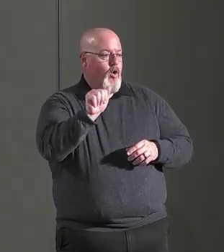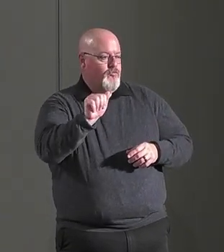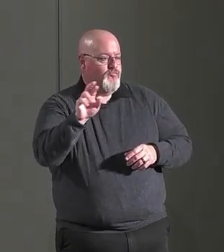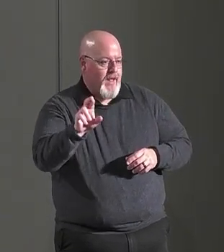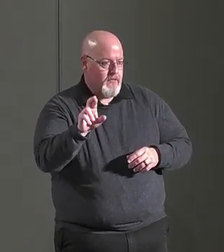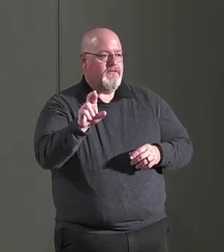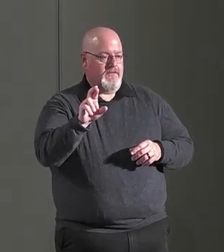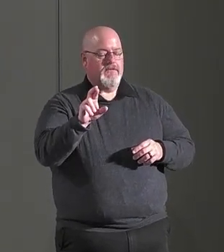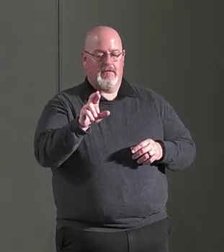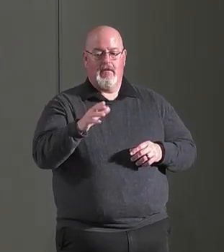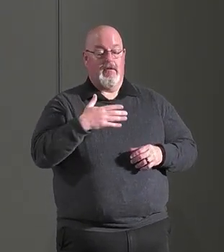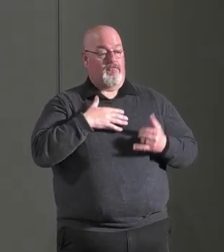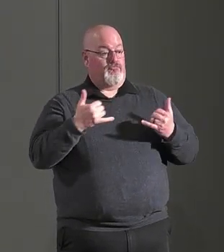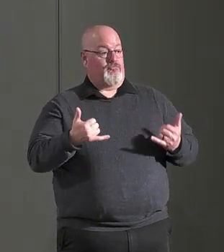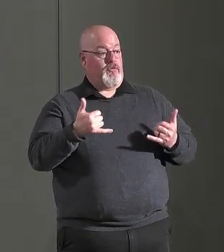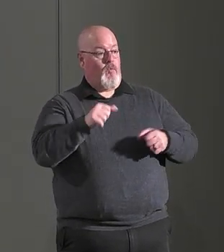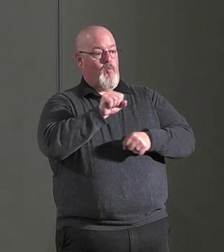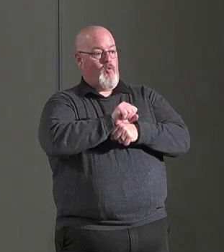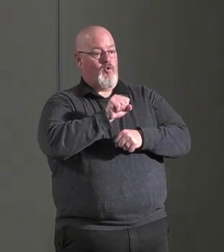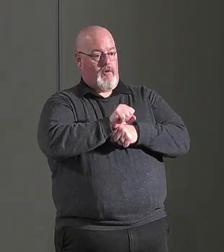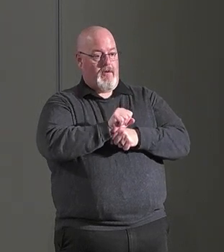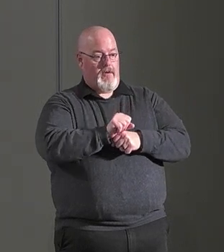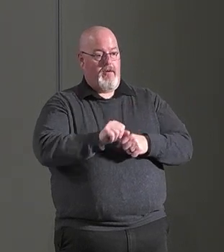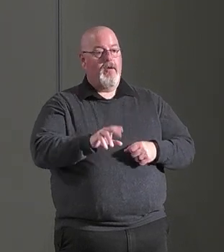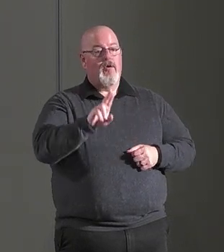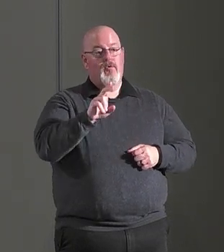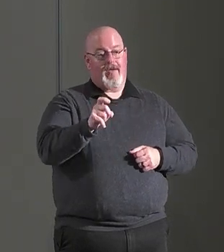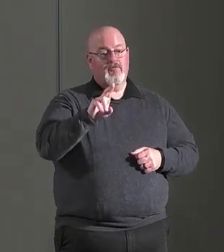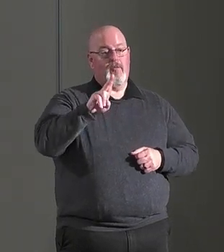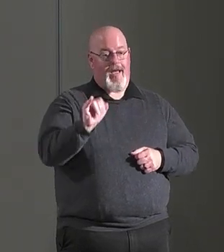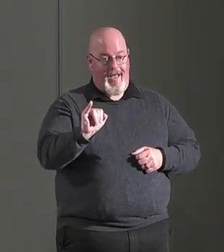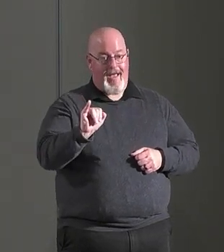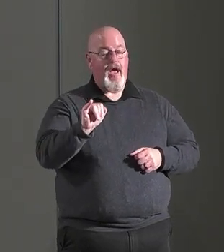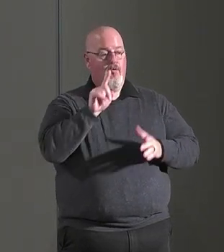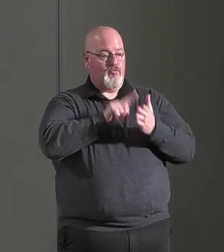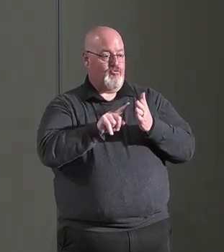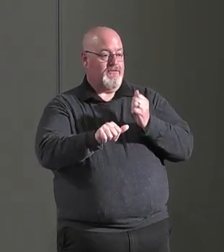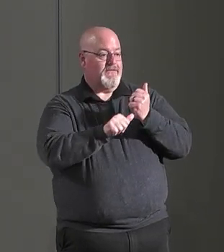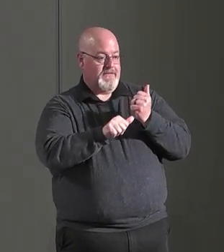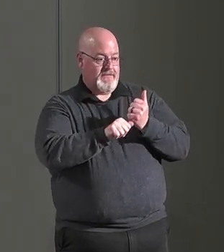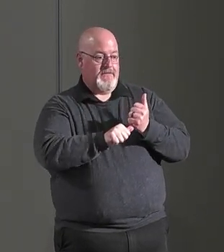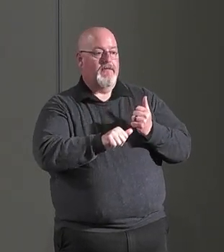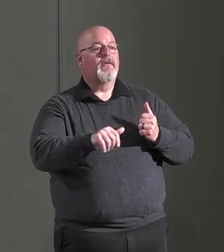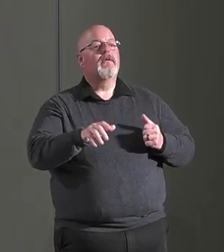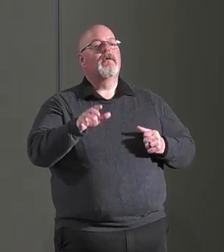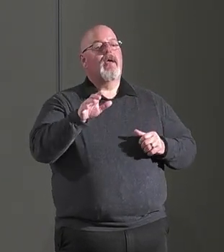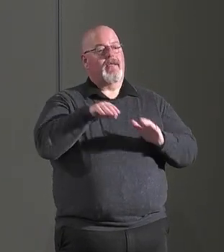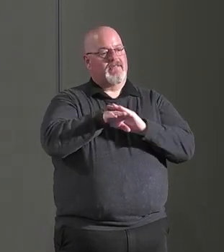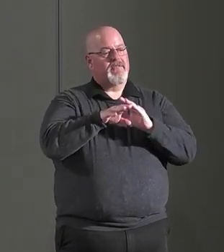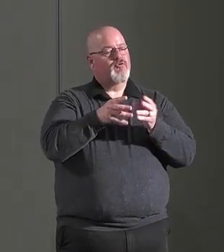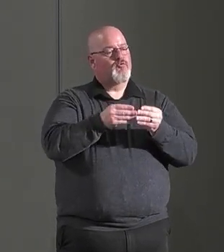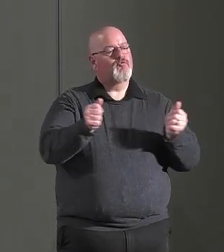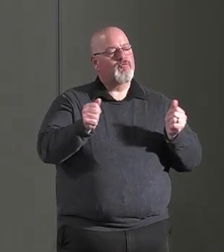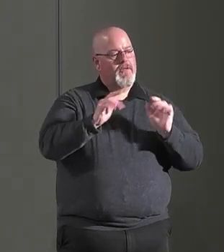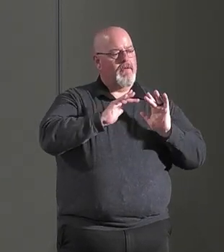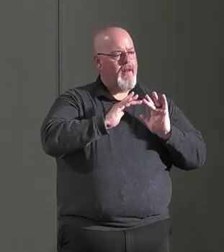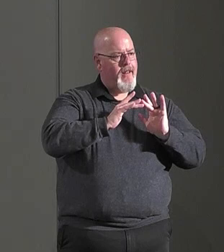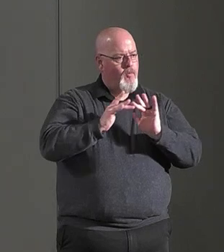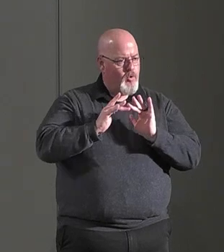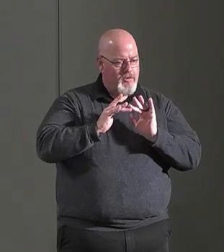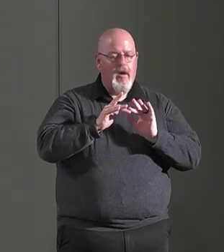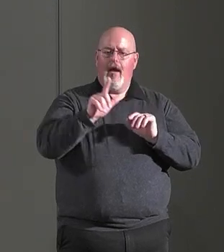I currently work as an UX/UI research assistant at the XR Accessibility Solutions Laboratory